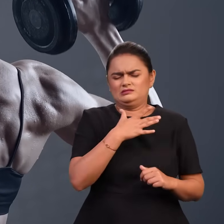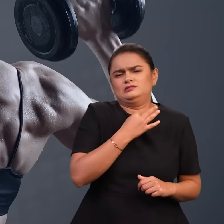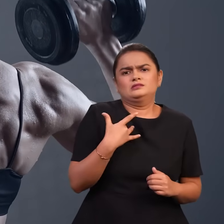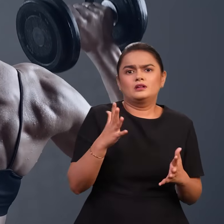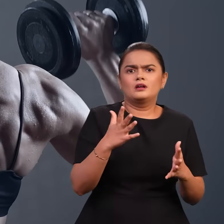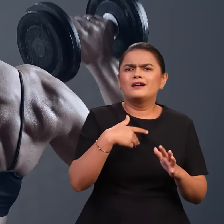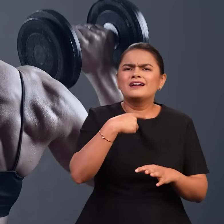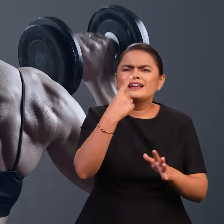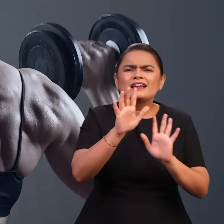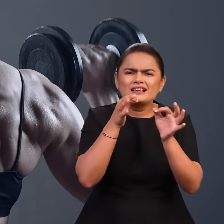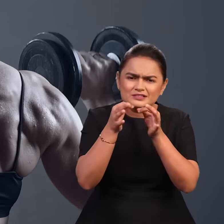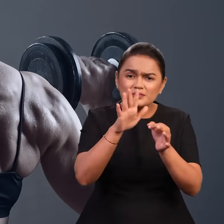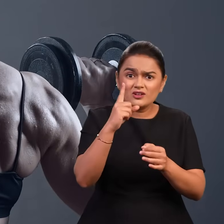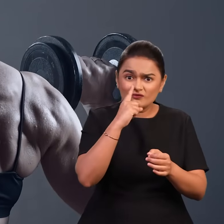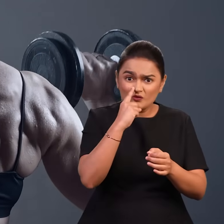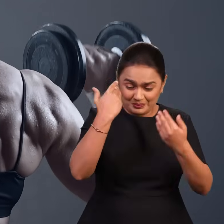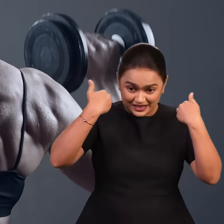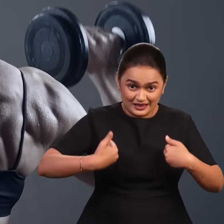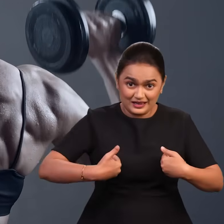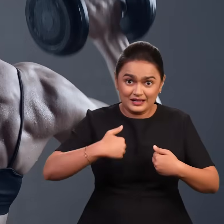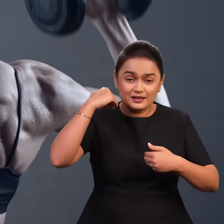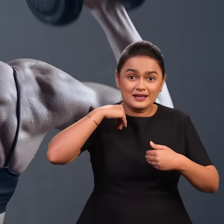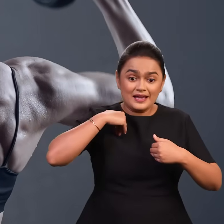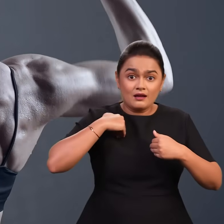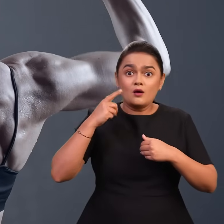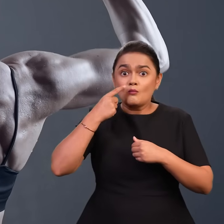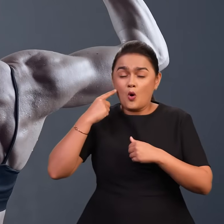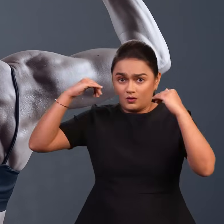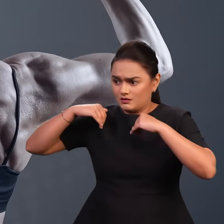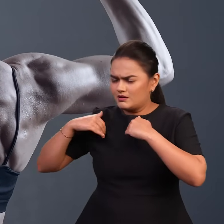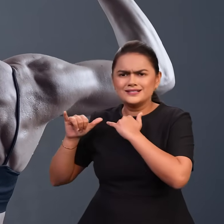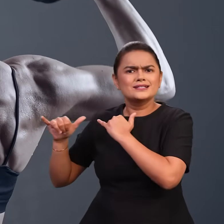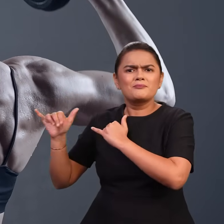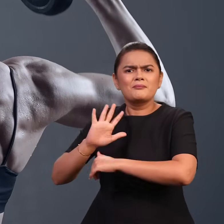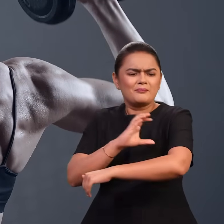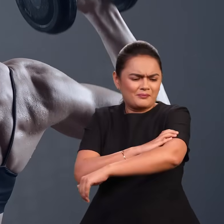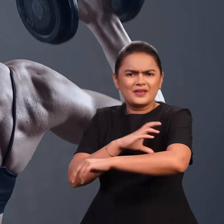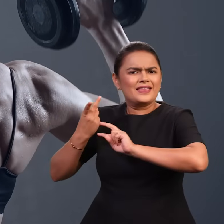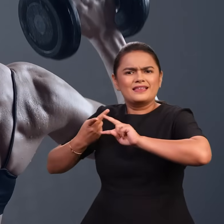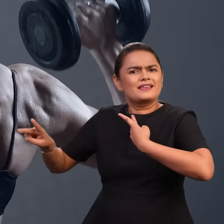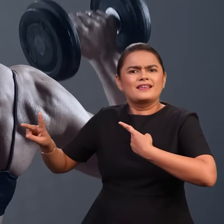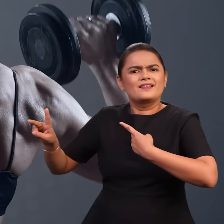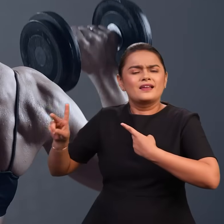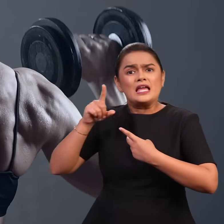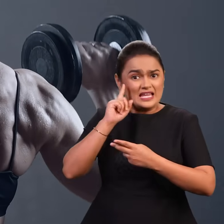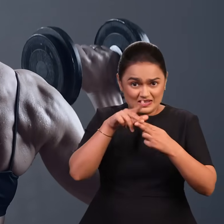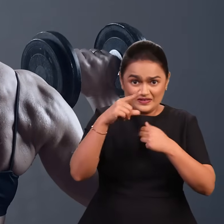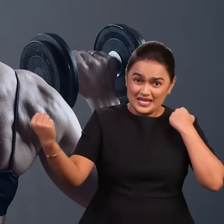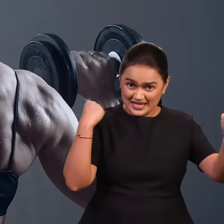Understand this, female muscles are not as big as male muscles. So even if you are doing muscle training,